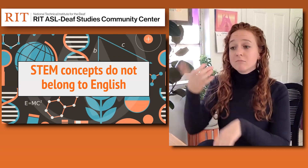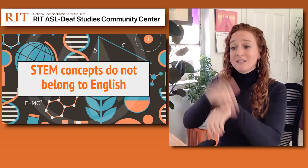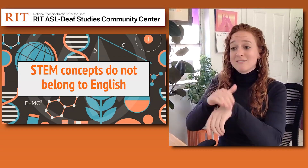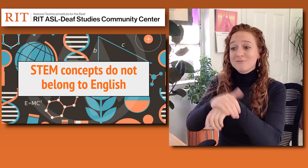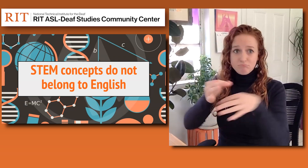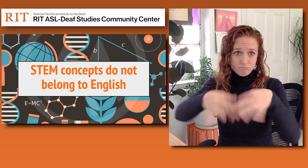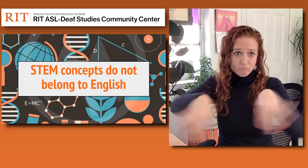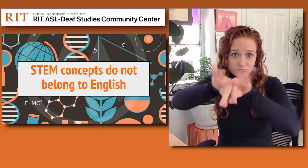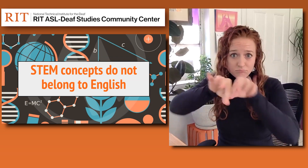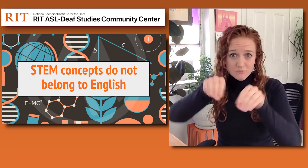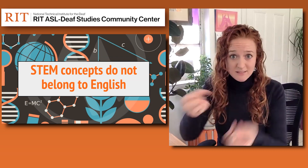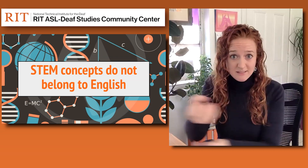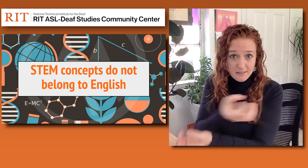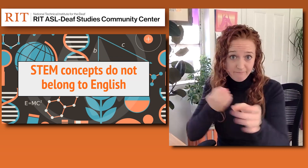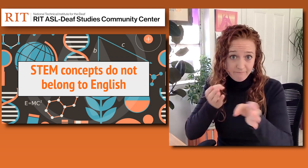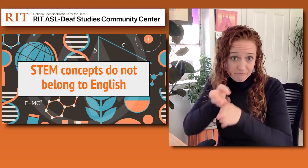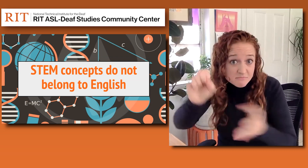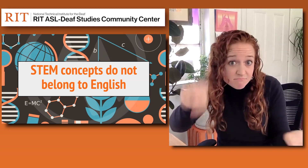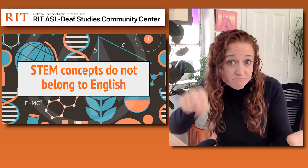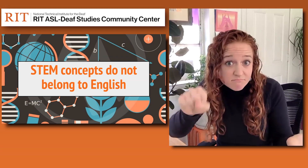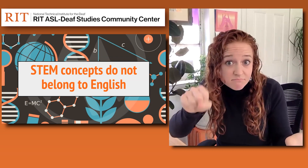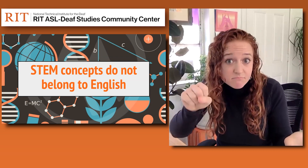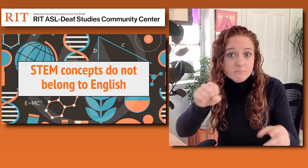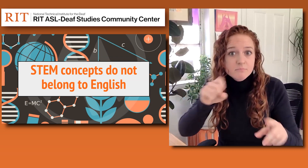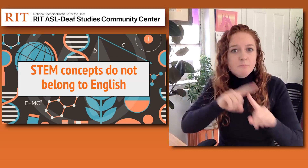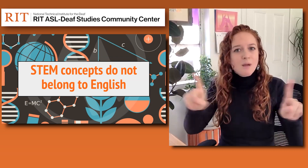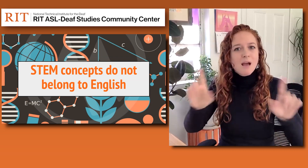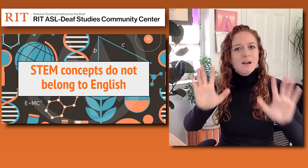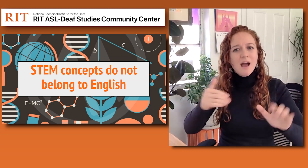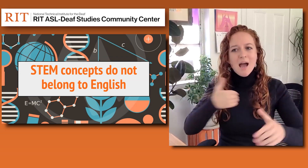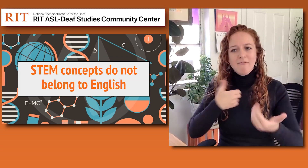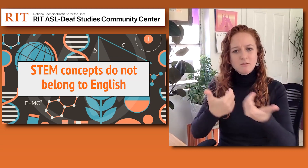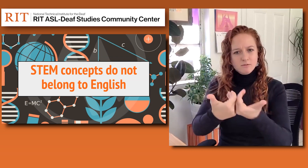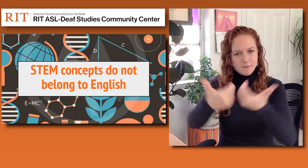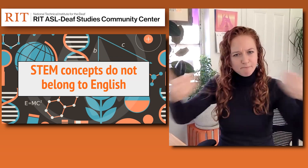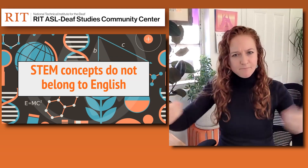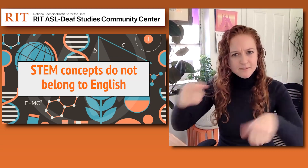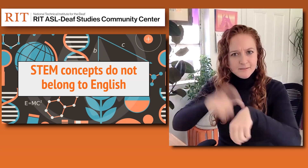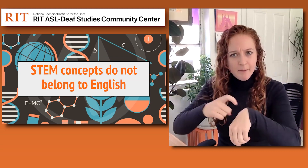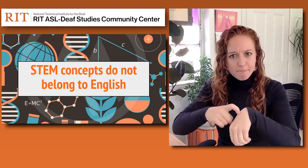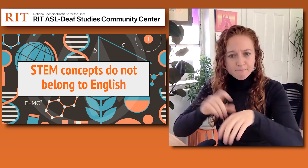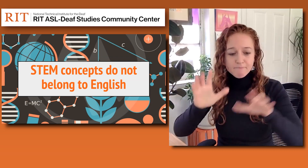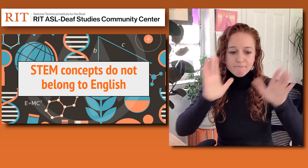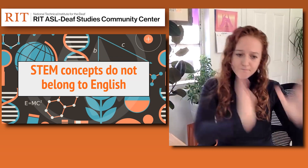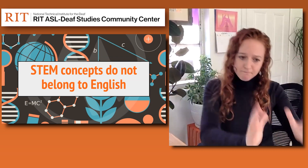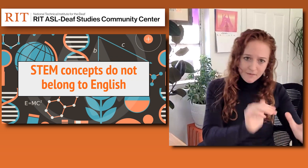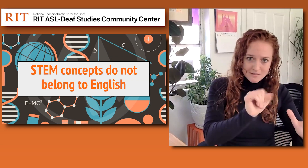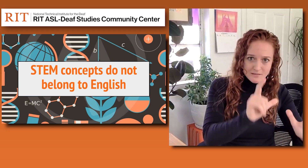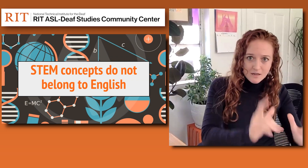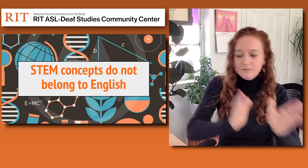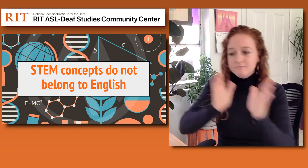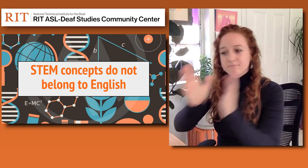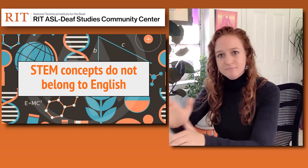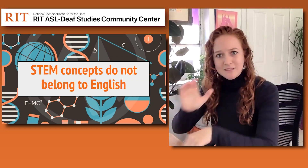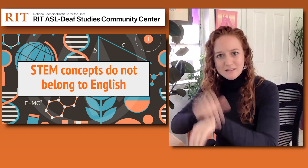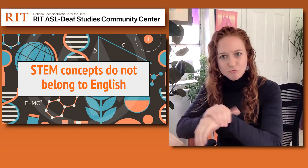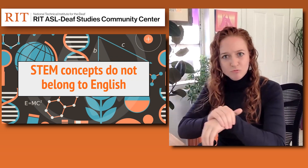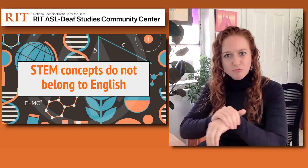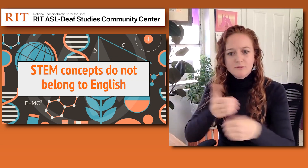STEM concepts can be expressed in ASL, in Spanish, in Russian. We have to have a separate time